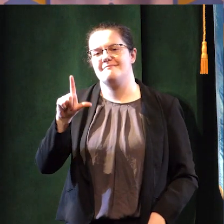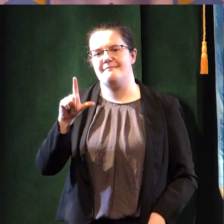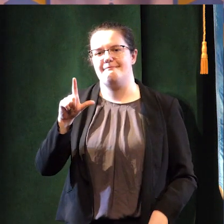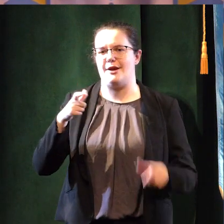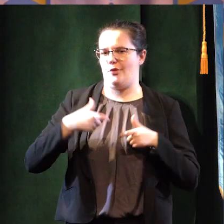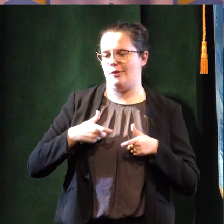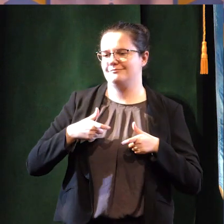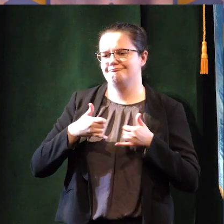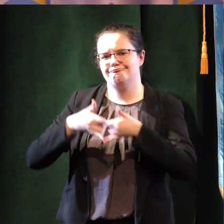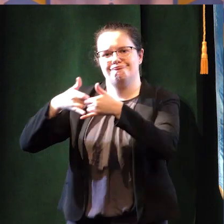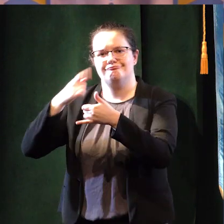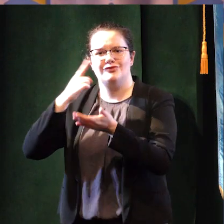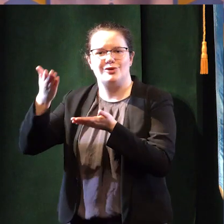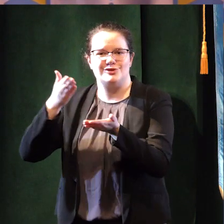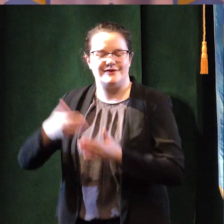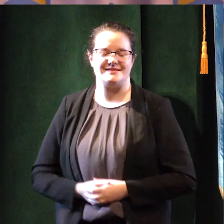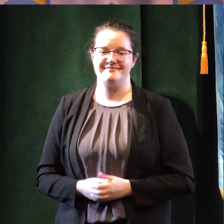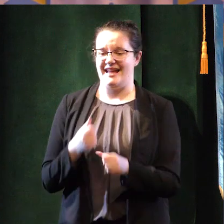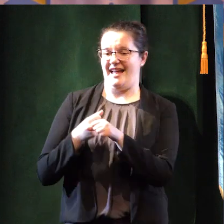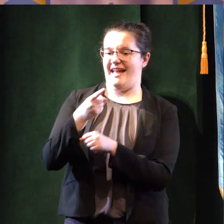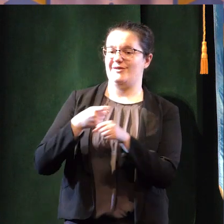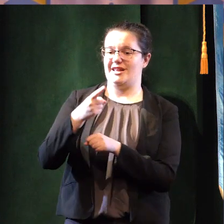a commencement and is the highest honor bestowed by the Genesee Community